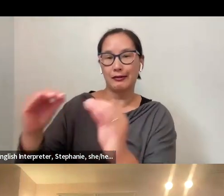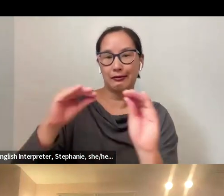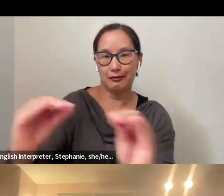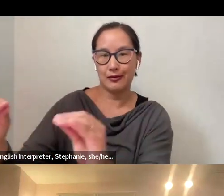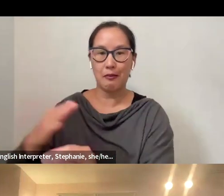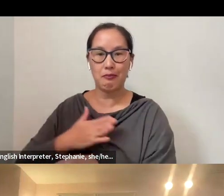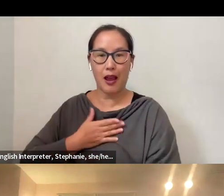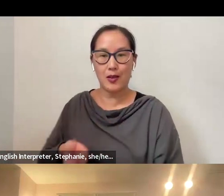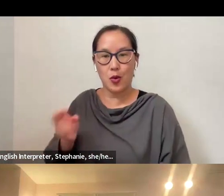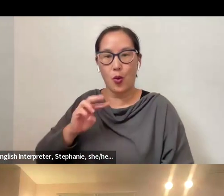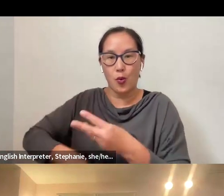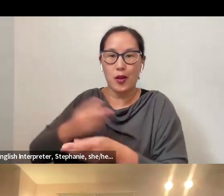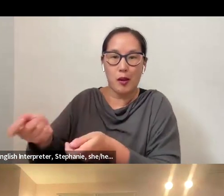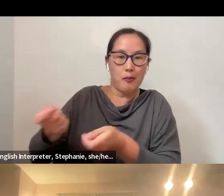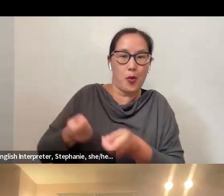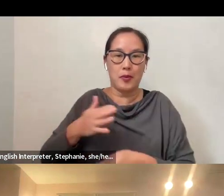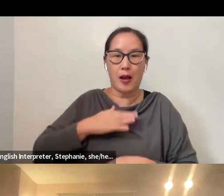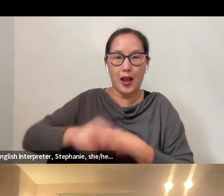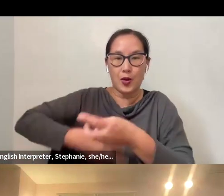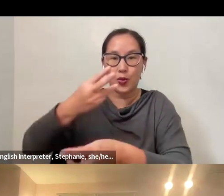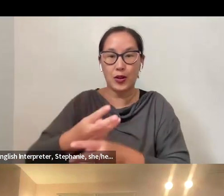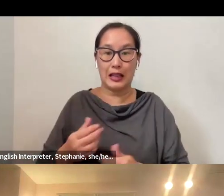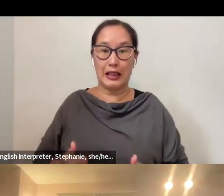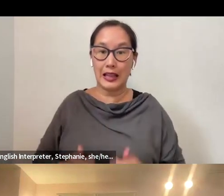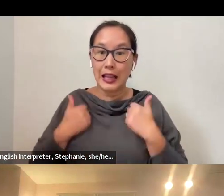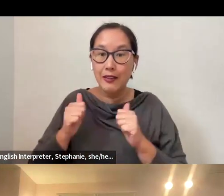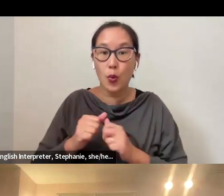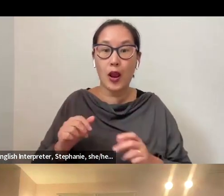this chronic illness, with this disease has been very isolating,